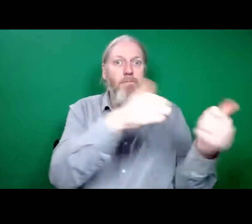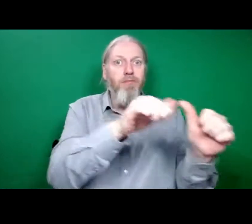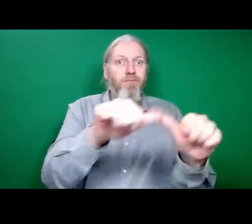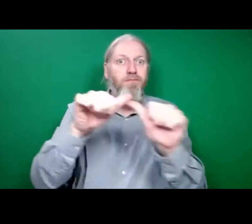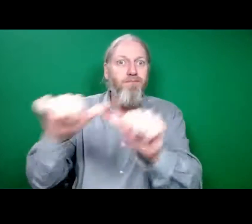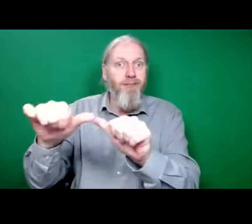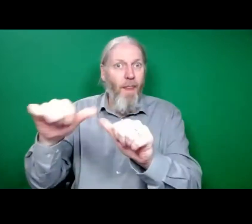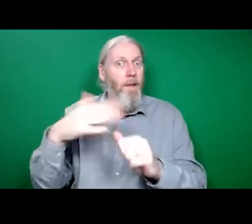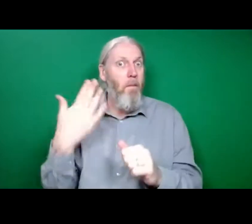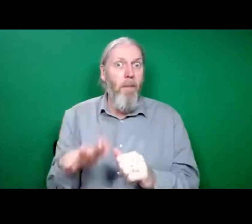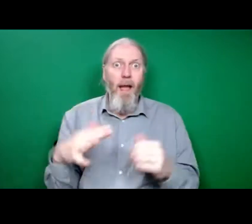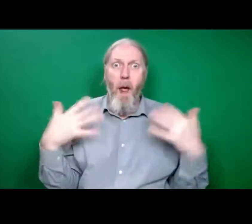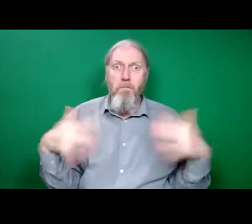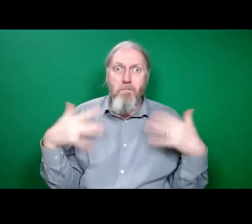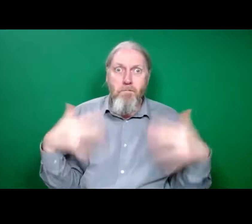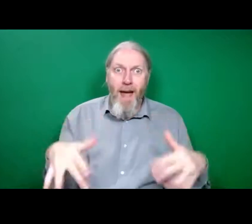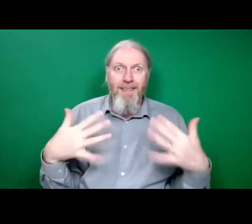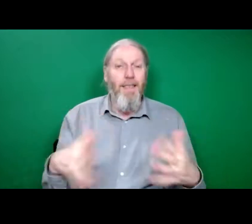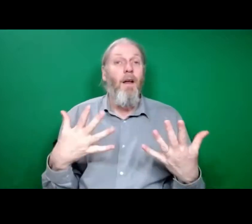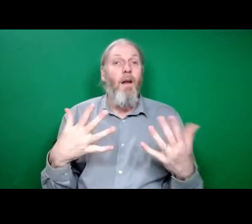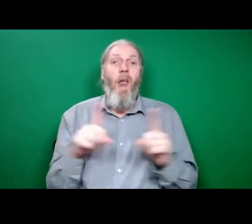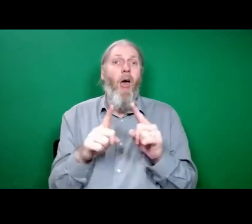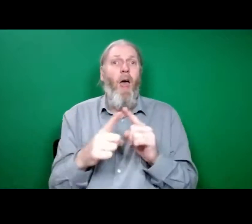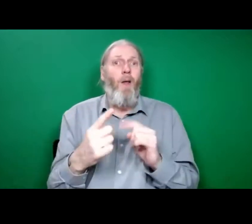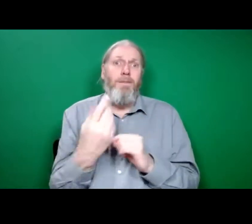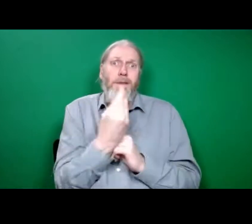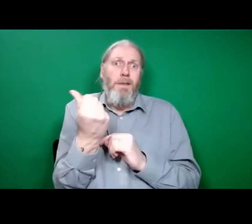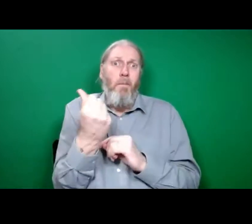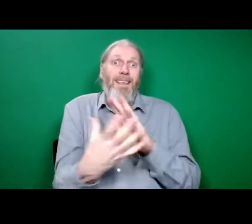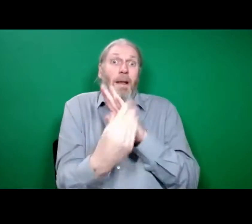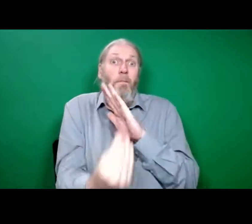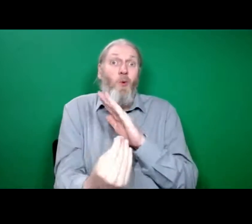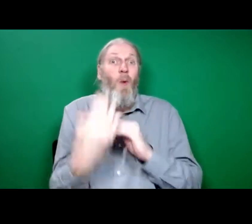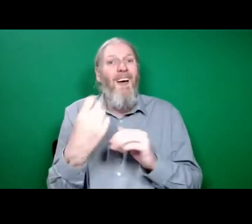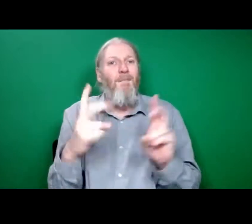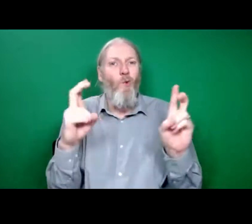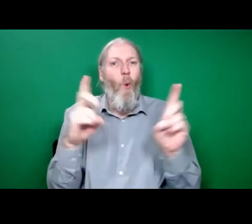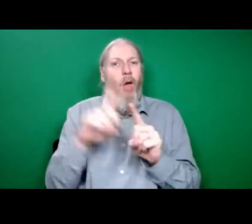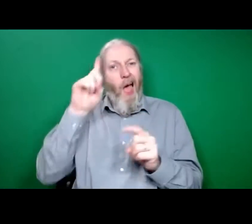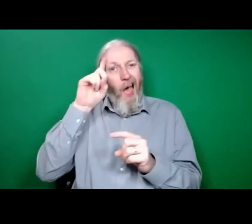the strategy. You know, it brought together artists and makers and storytellers and cultural influencers